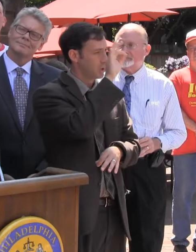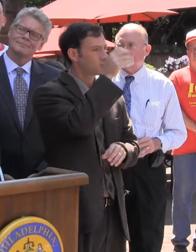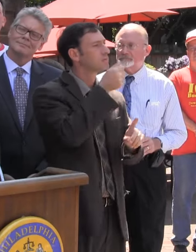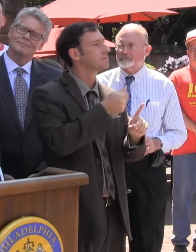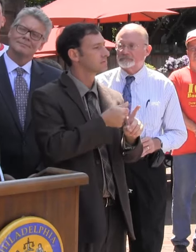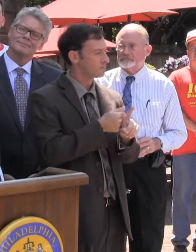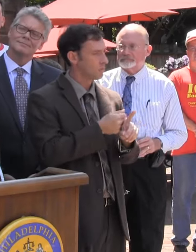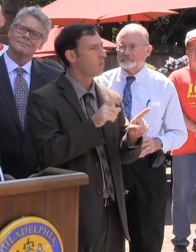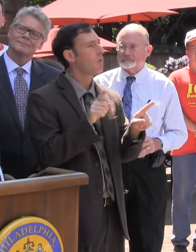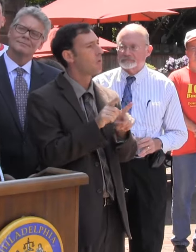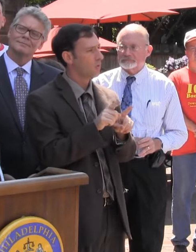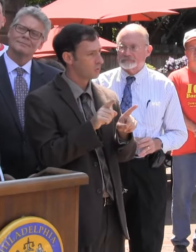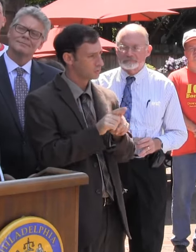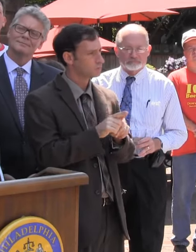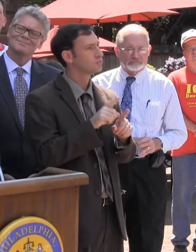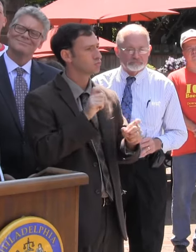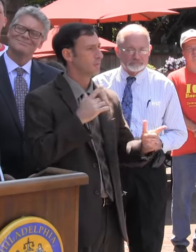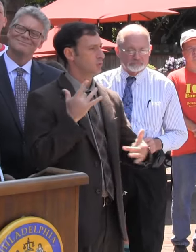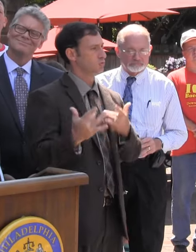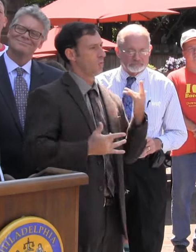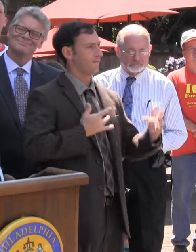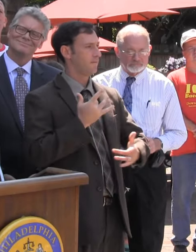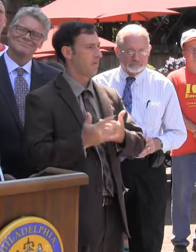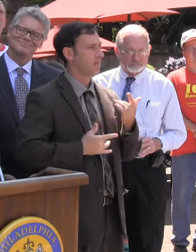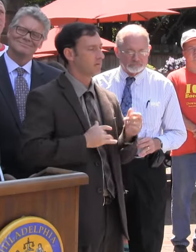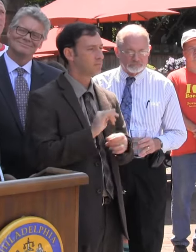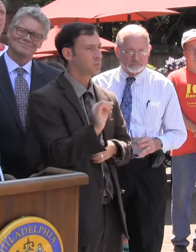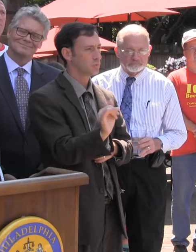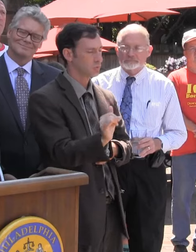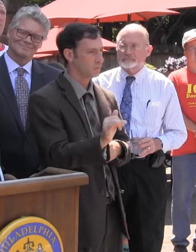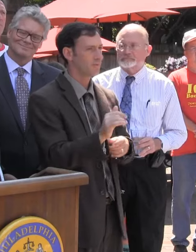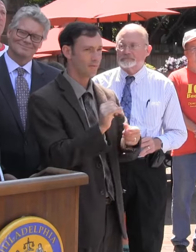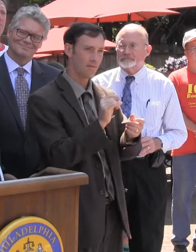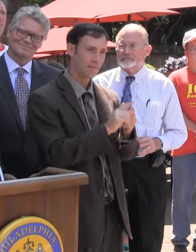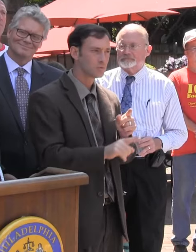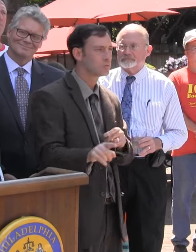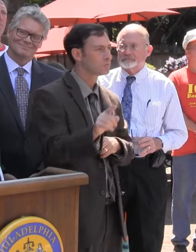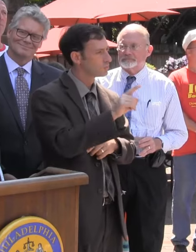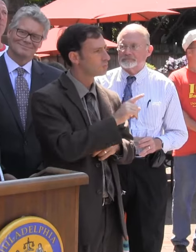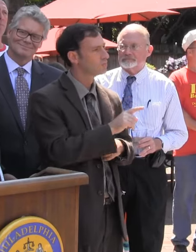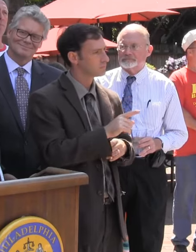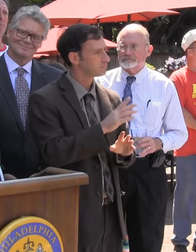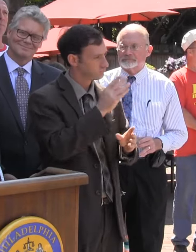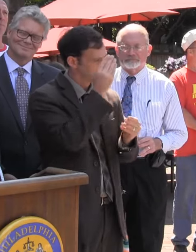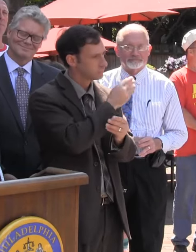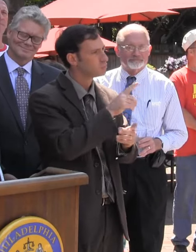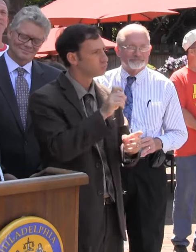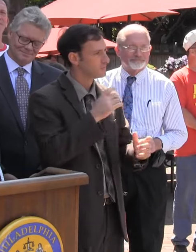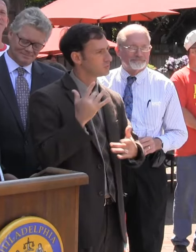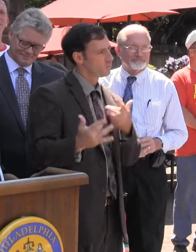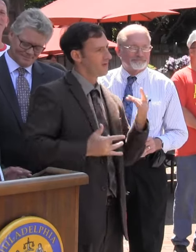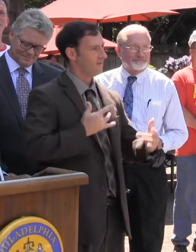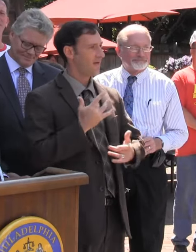is also meant to be joyful. That's you Philadelphia, it's meant to be joyful. Today's focus is